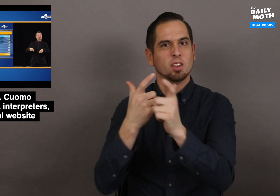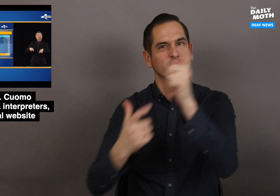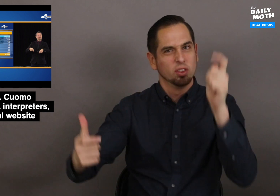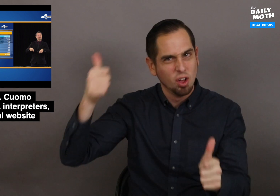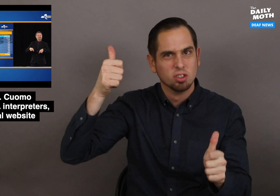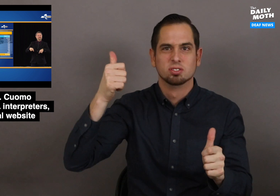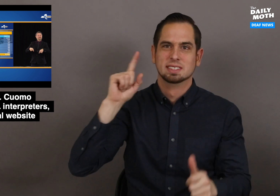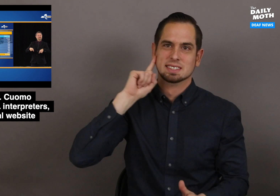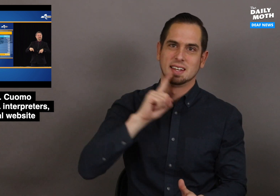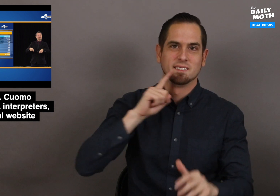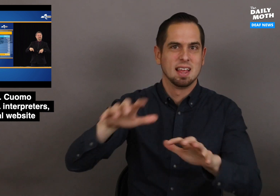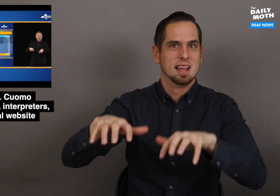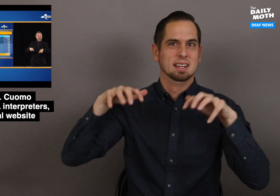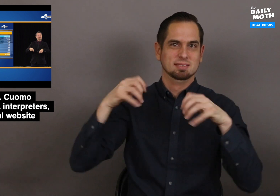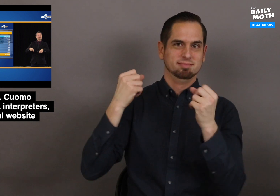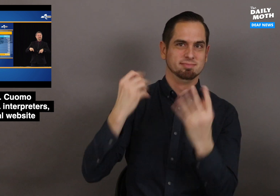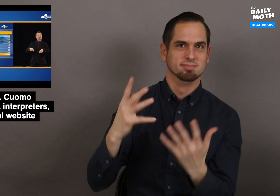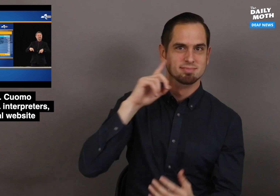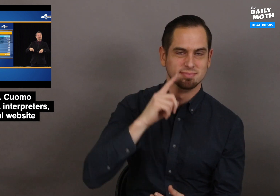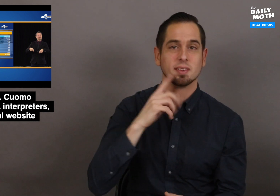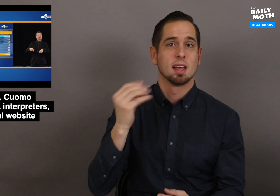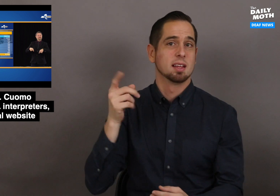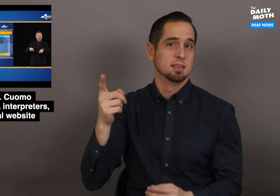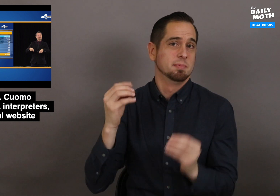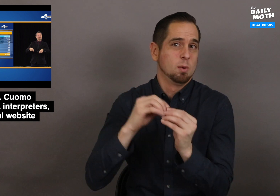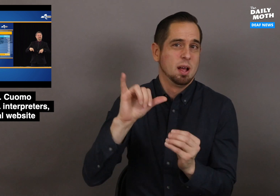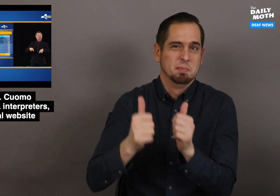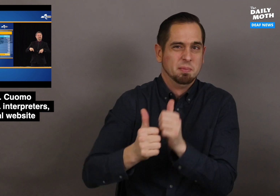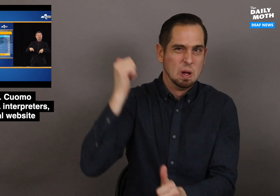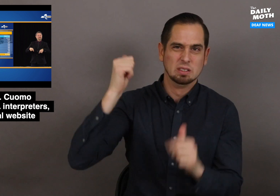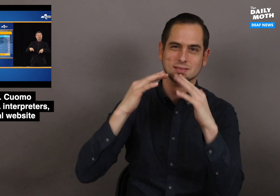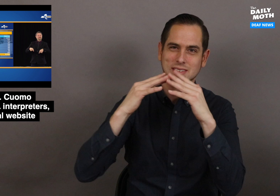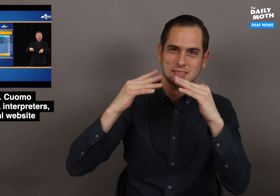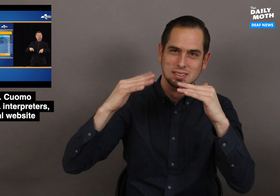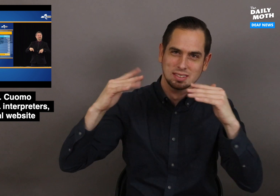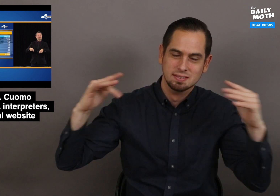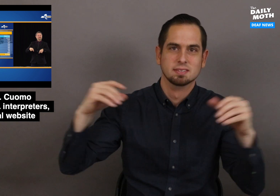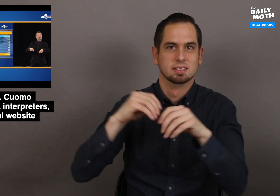the largest deaf audience and is probably the most diverse